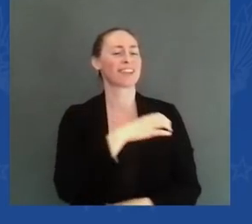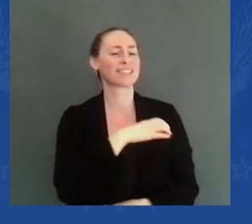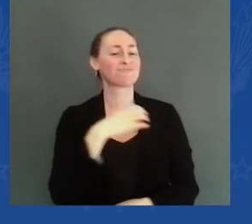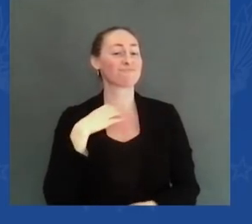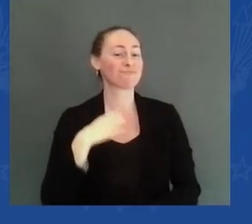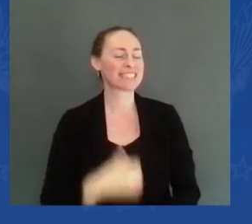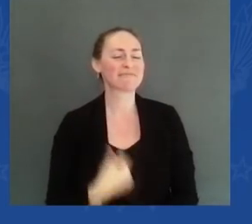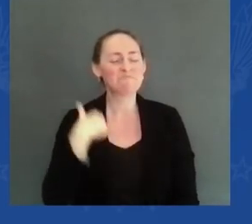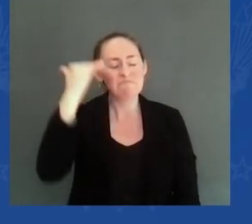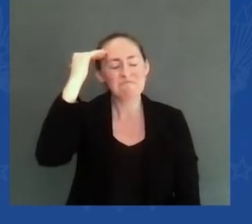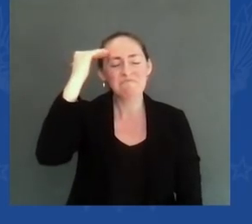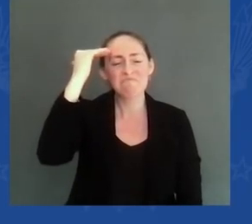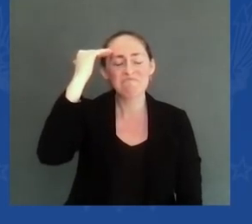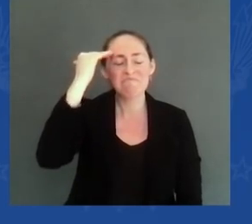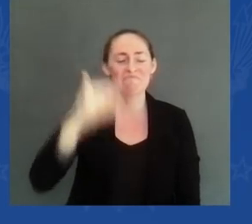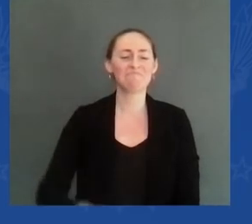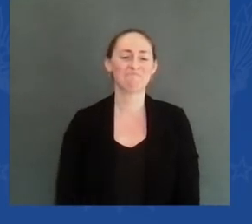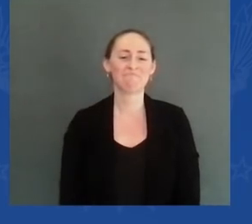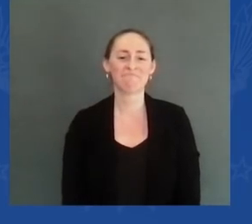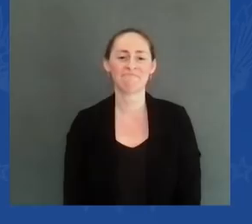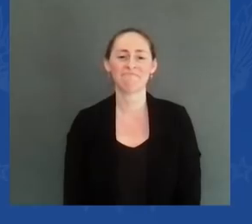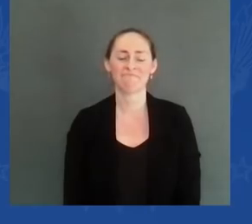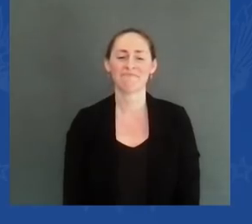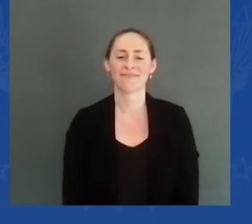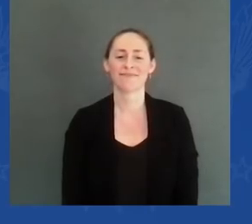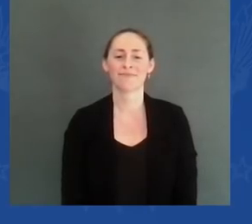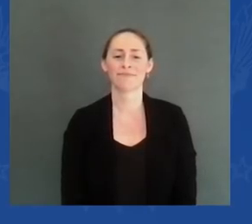so this community is near and dear to my heart and it pains us